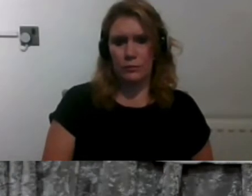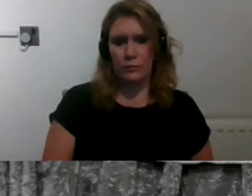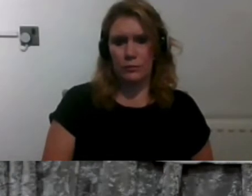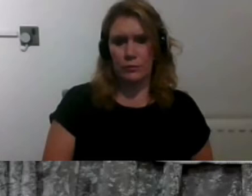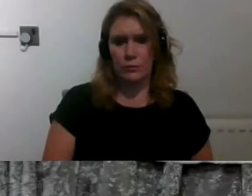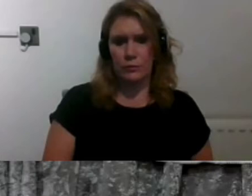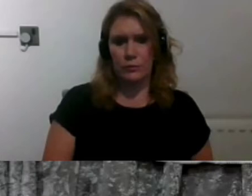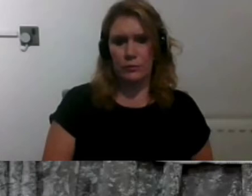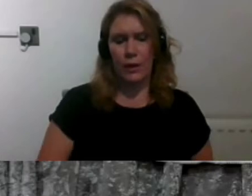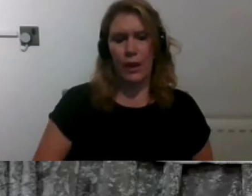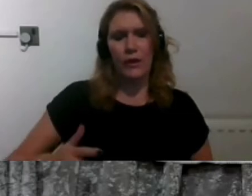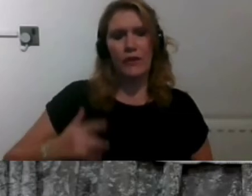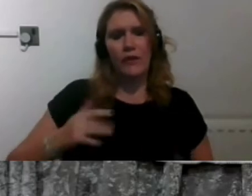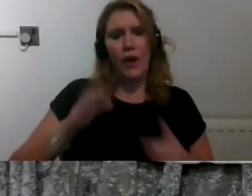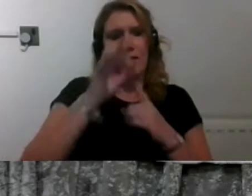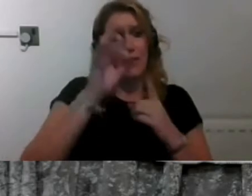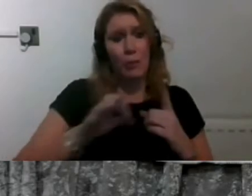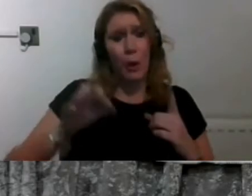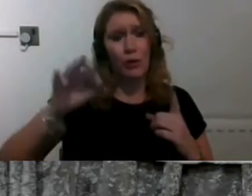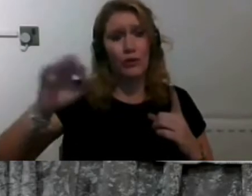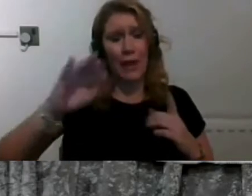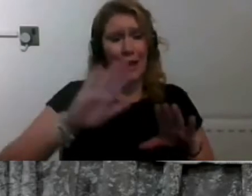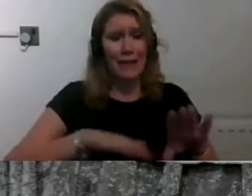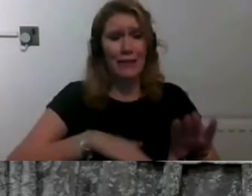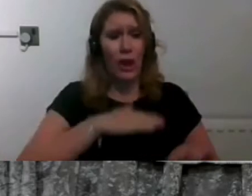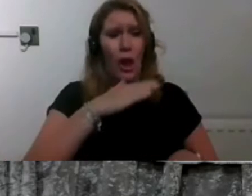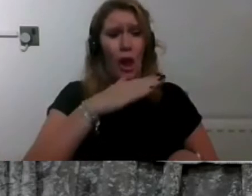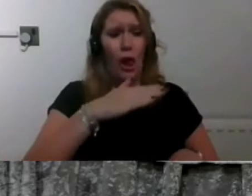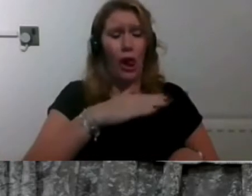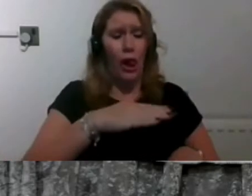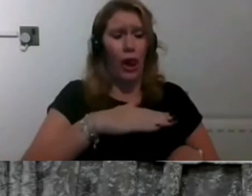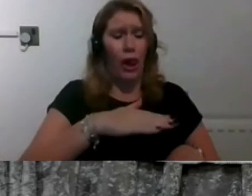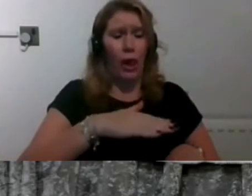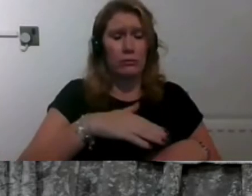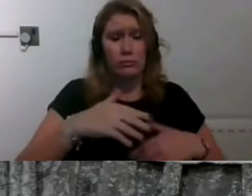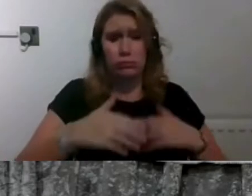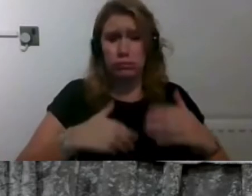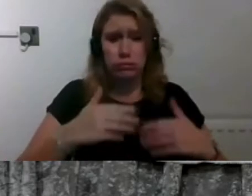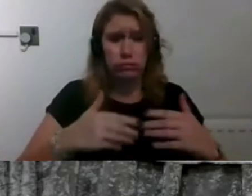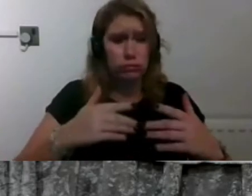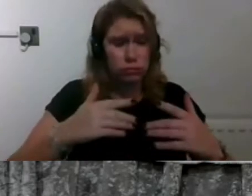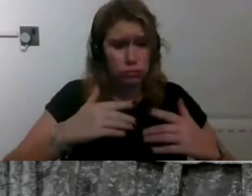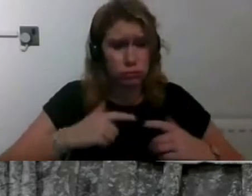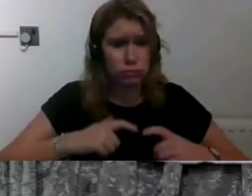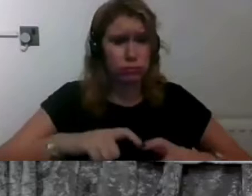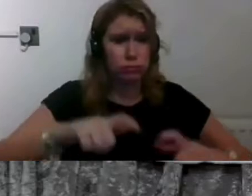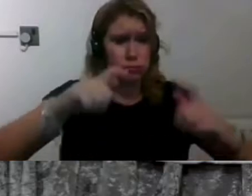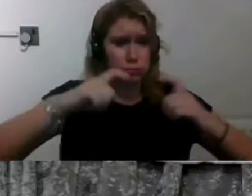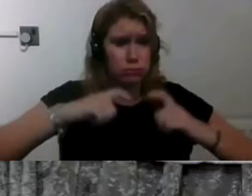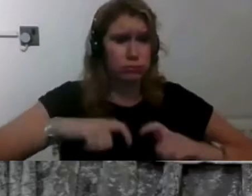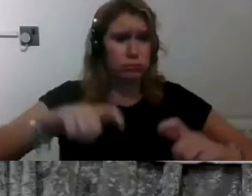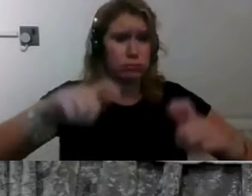internationally respected, I really can't say enough in praise of Survivors Poetry.